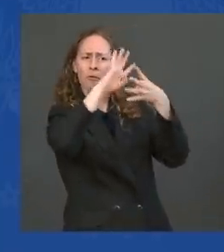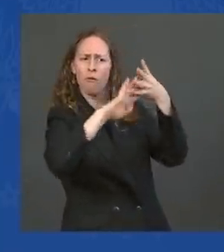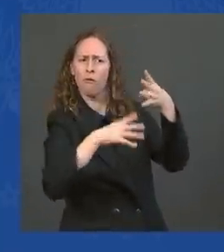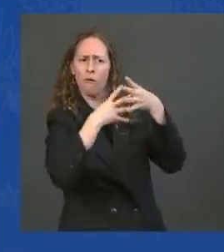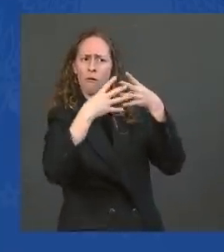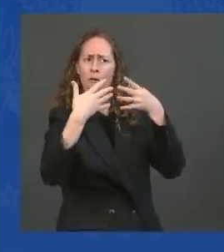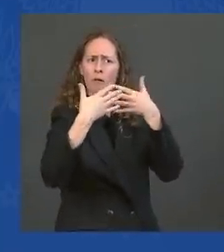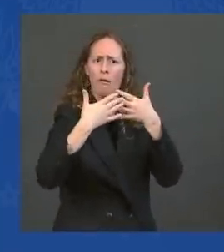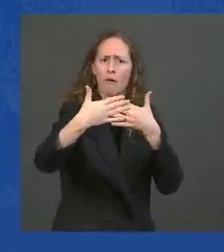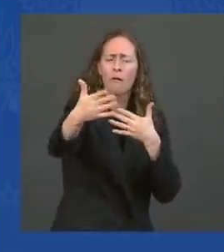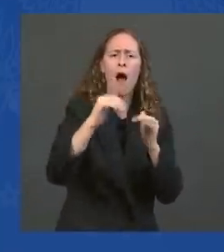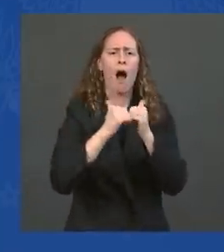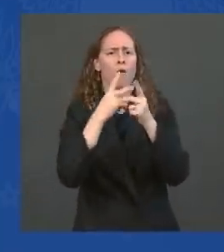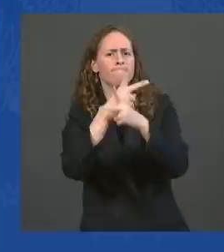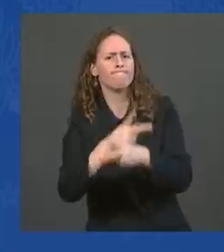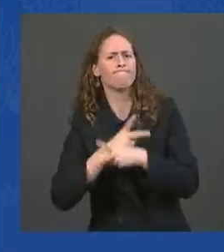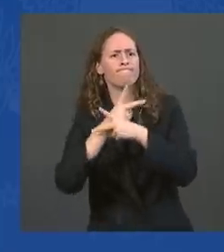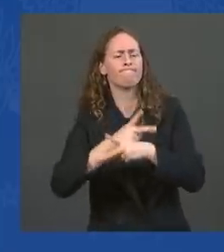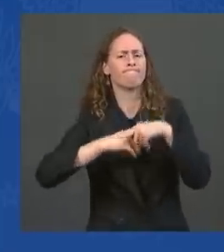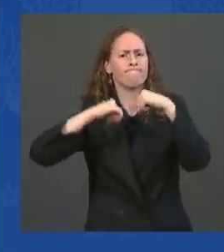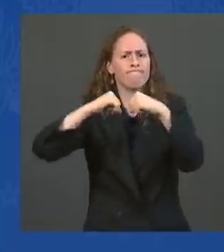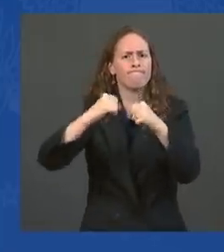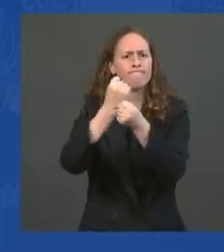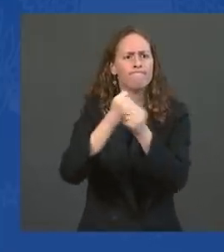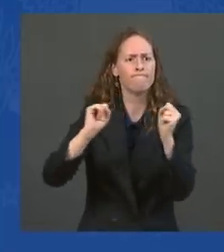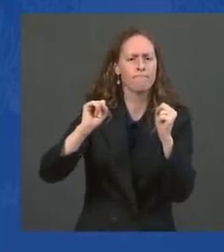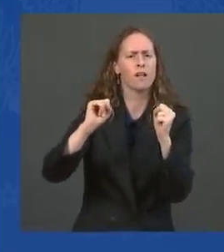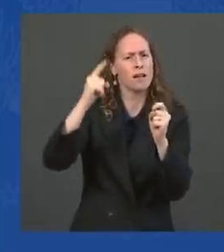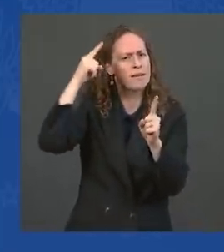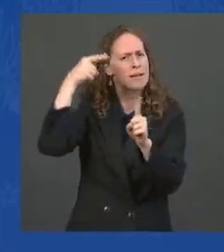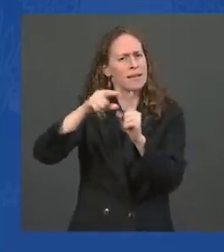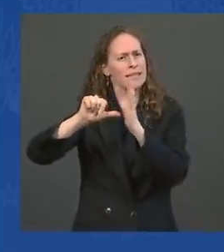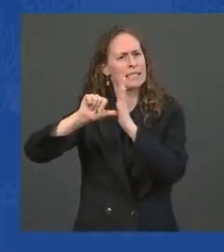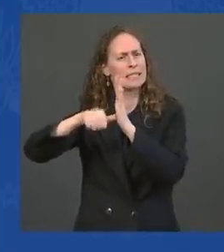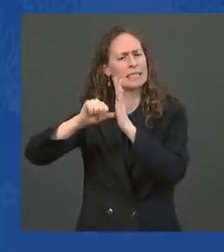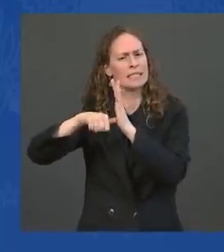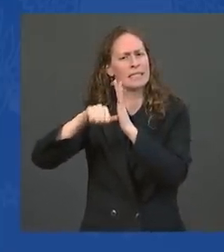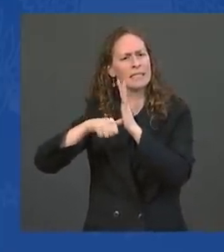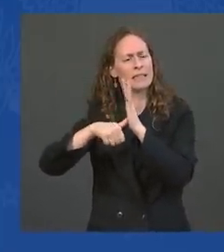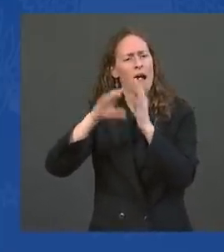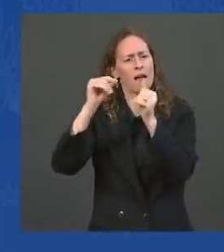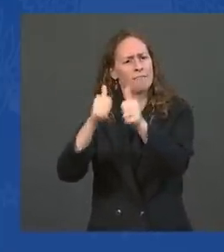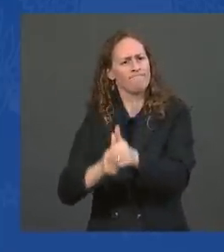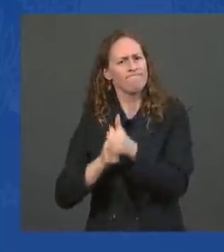and to nuclear stewardship and safety -- to ensure full compliance with each of our nation's commitments